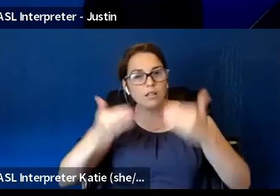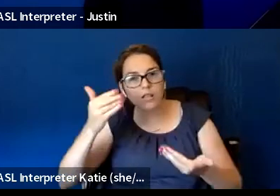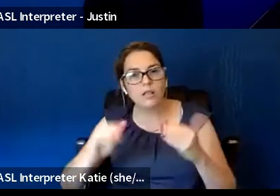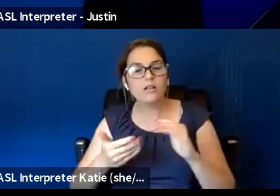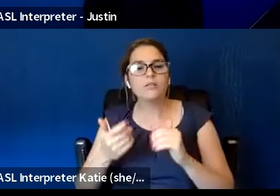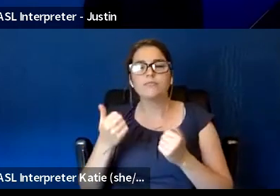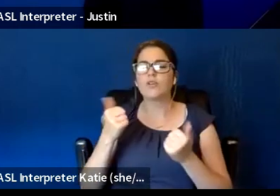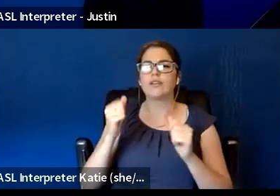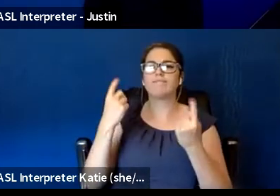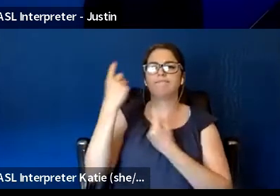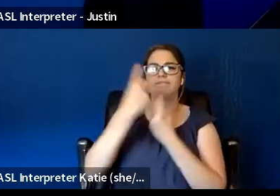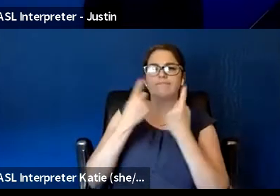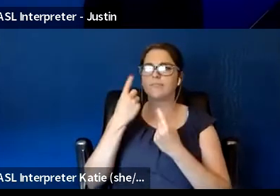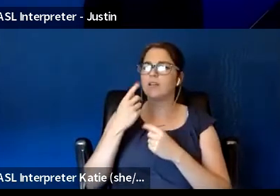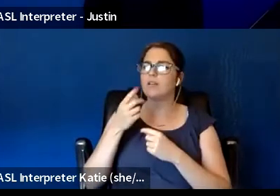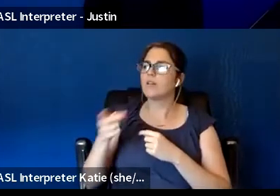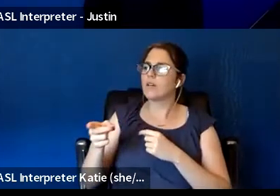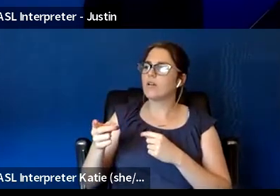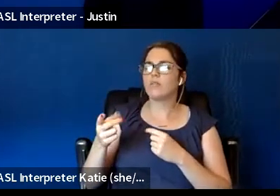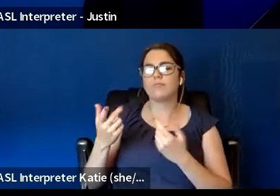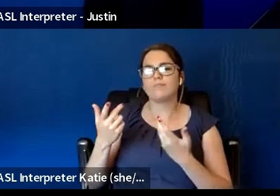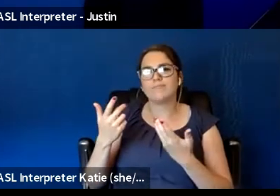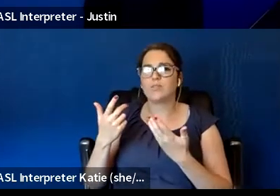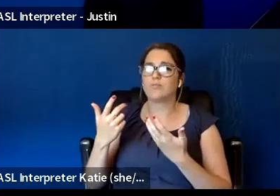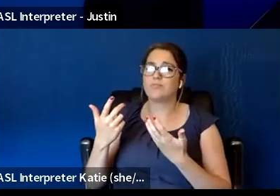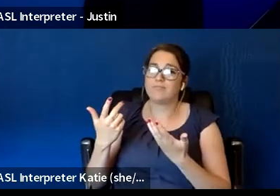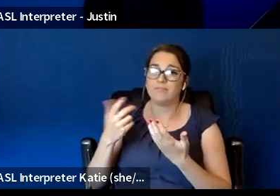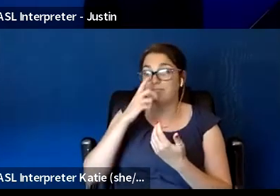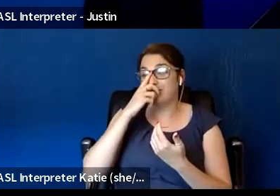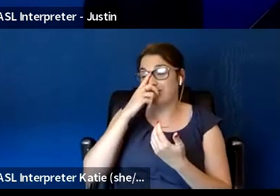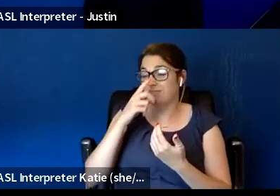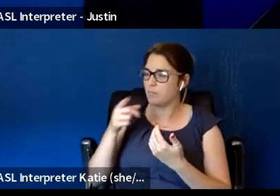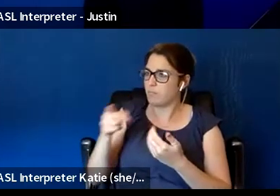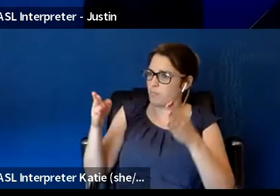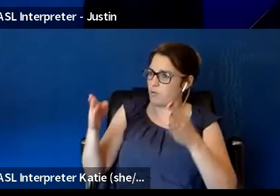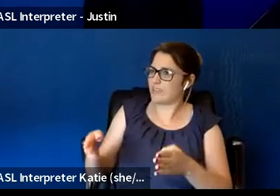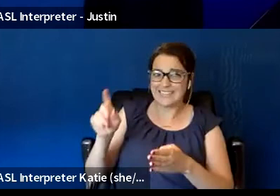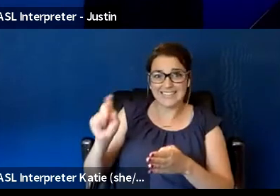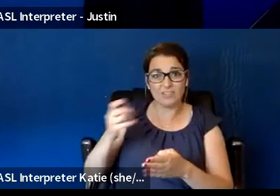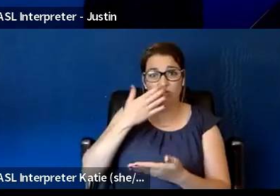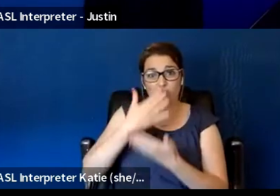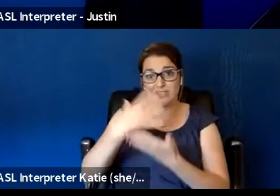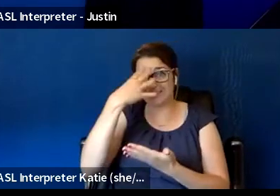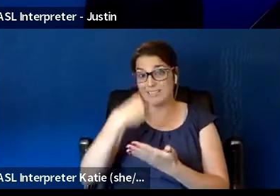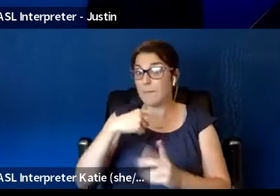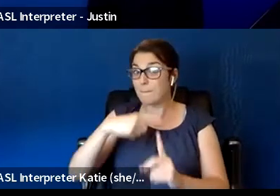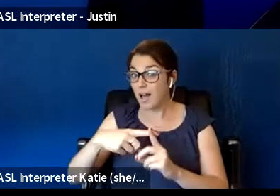the need for good sleep, but also with the ability to wake up and protect oneself when needed.